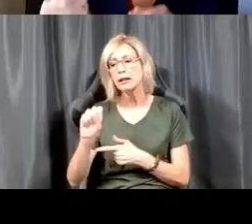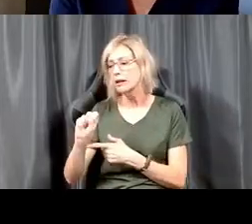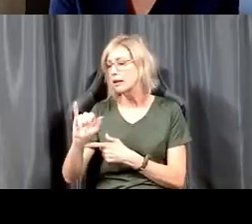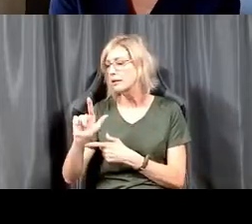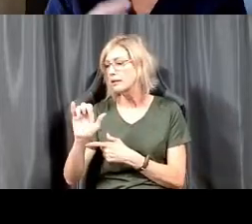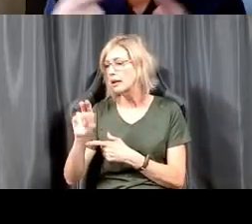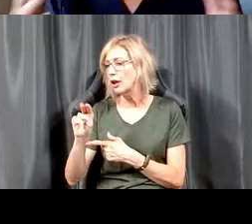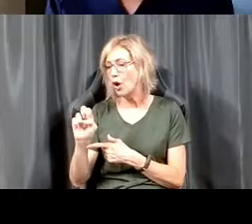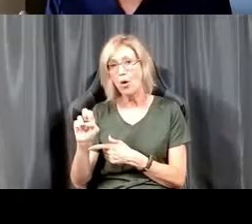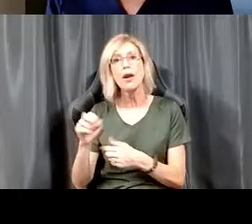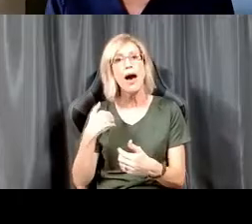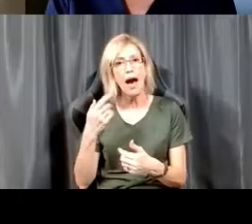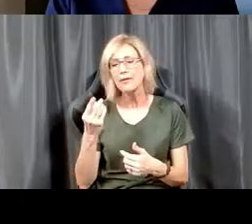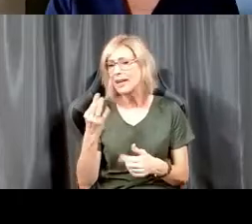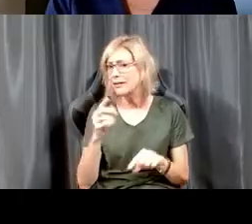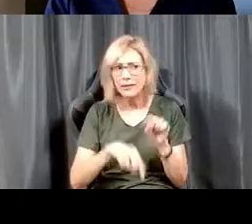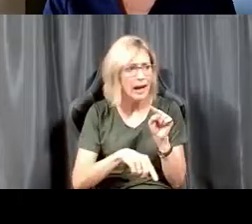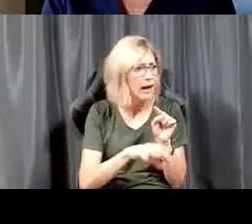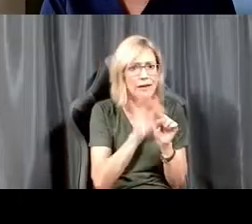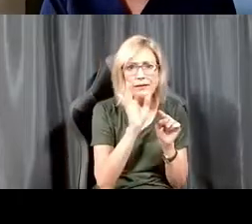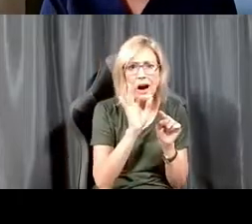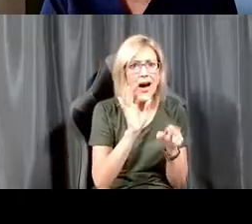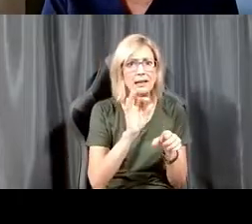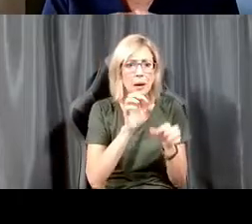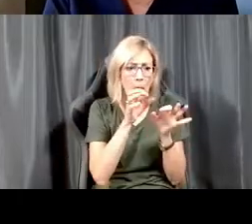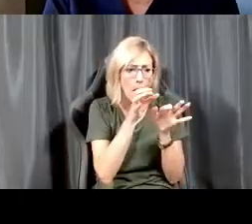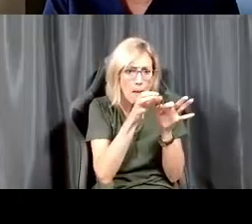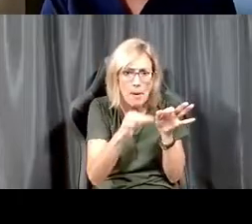Chewelry or cute beads might be able to find a spatula,